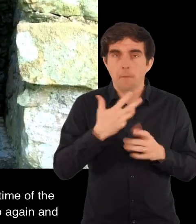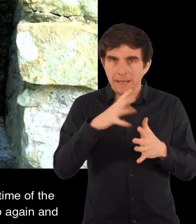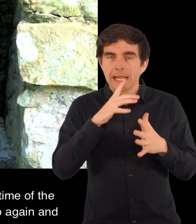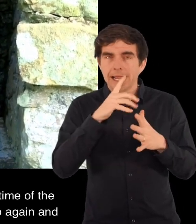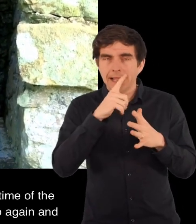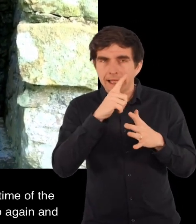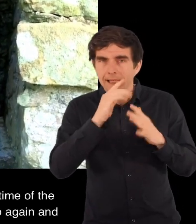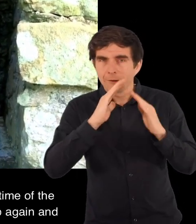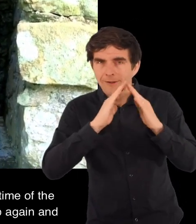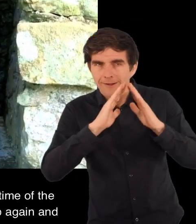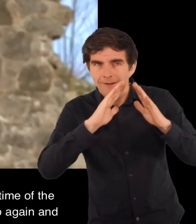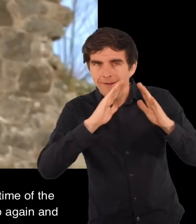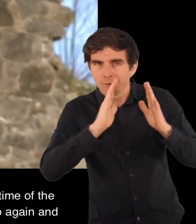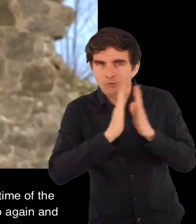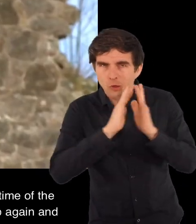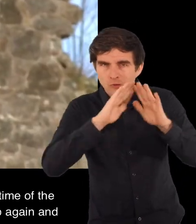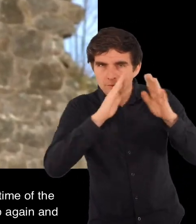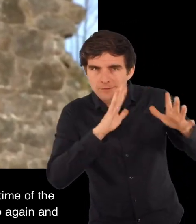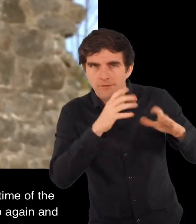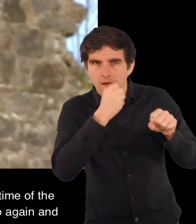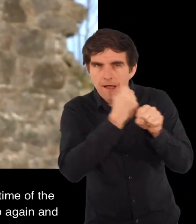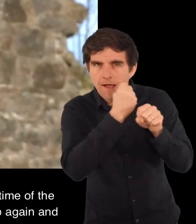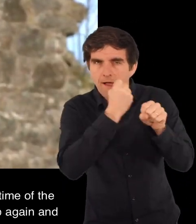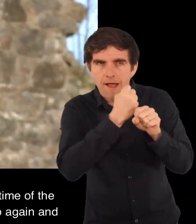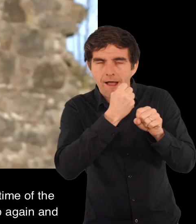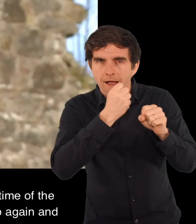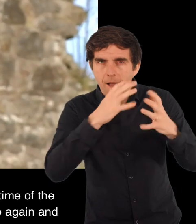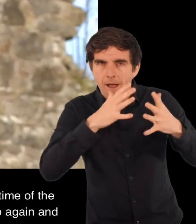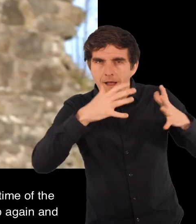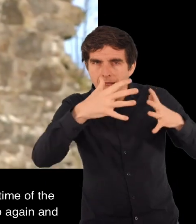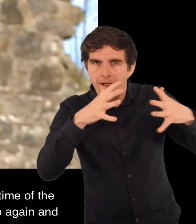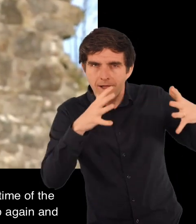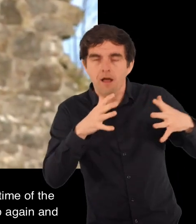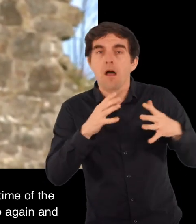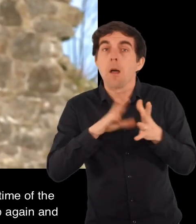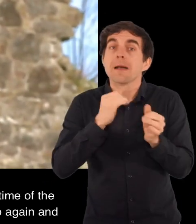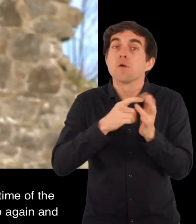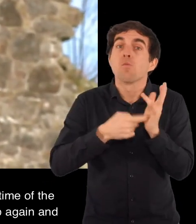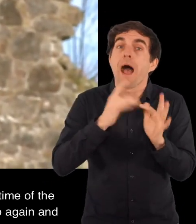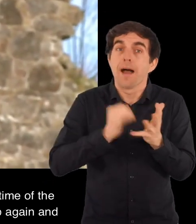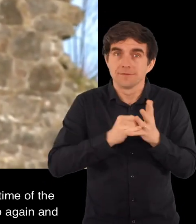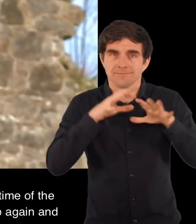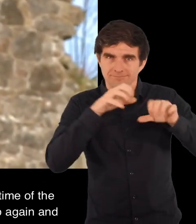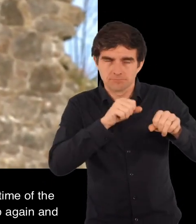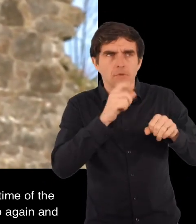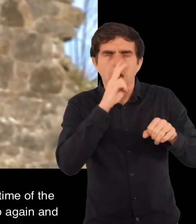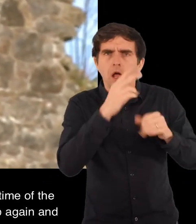improvements made during the time of the Maguires, when it was redone up again and